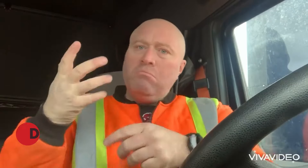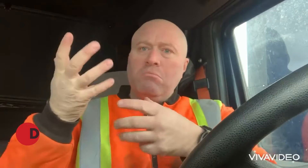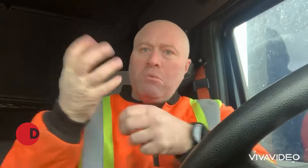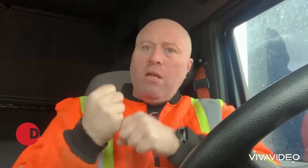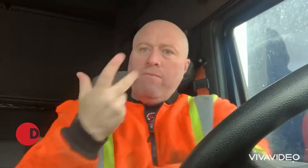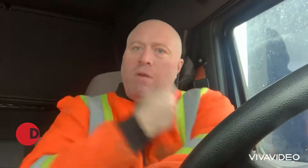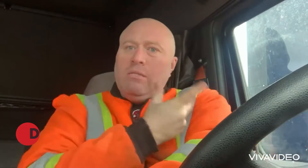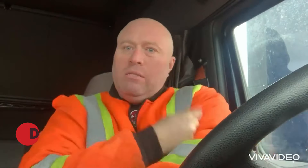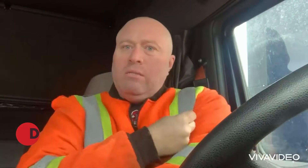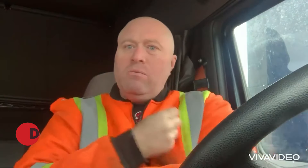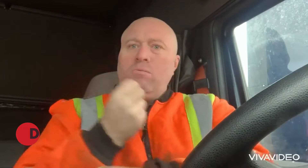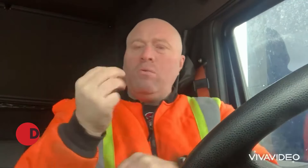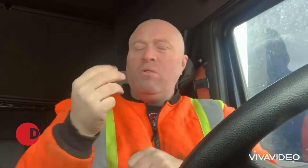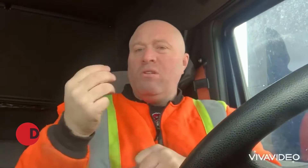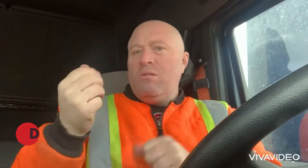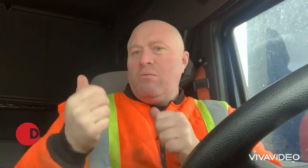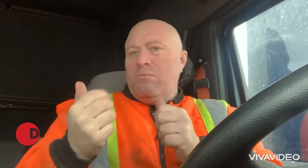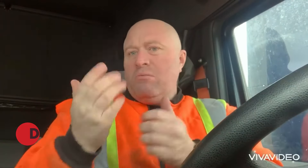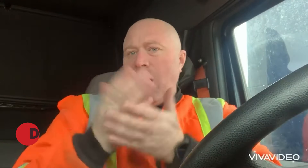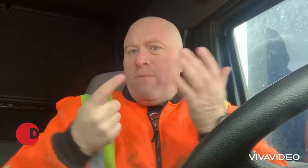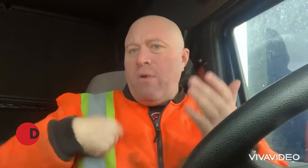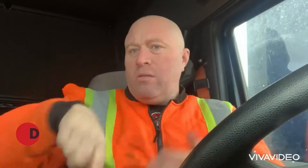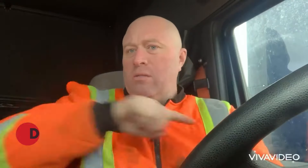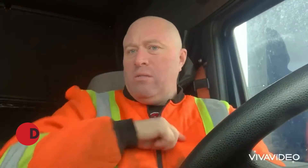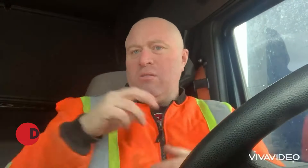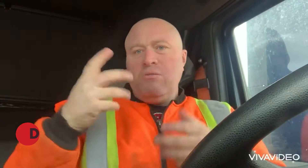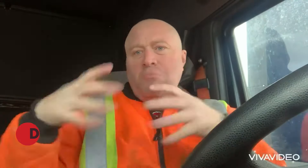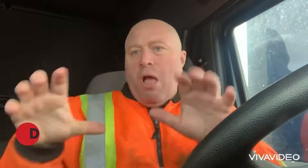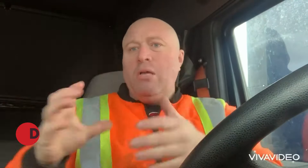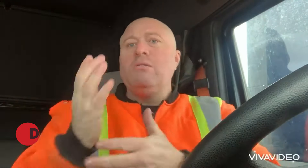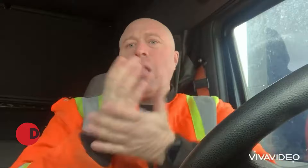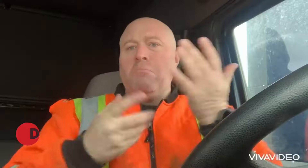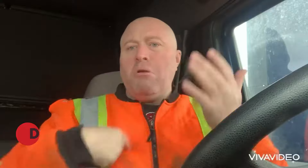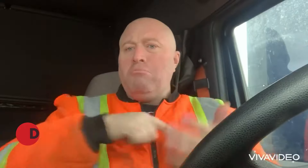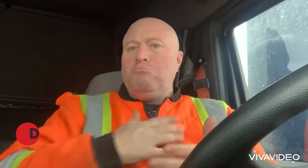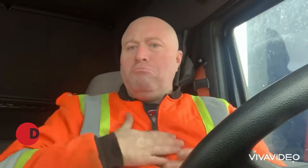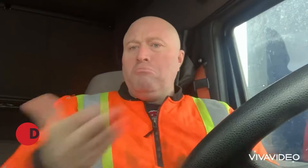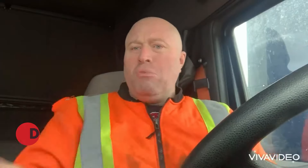some of us were willing to and some of us didn’t want to get it.